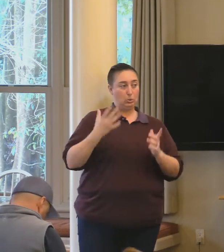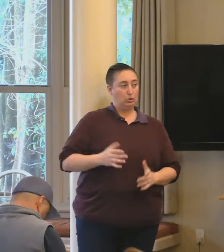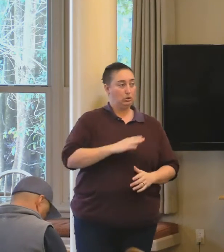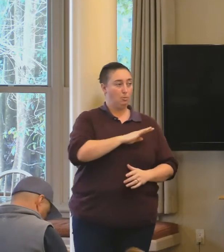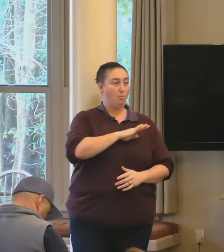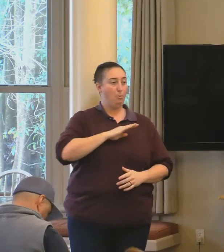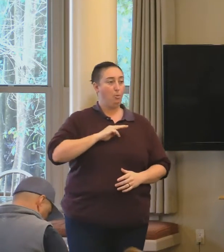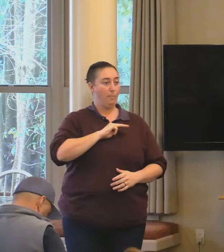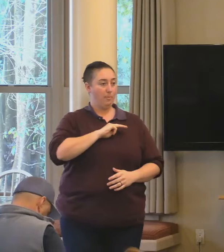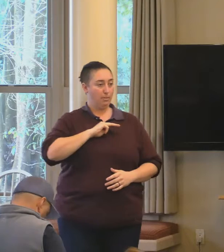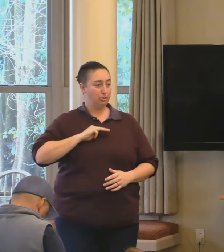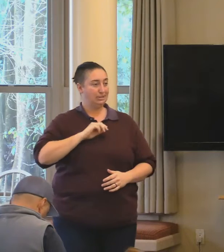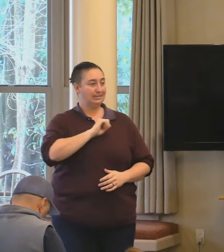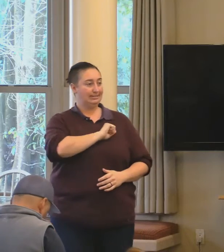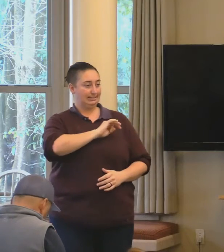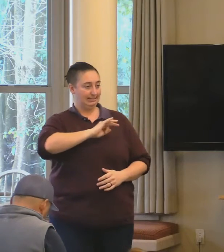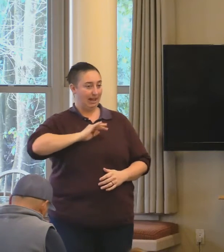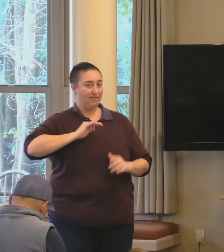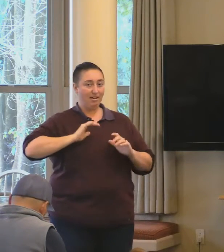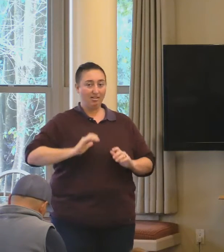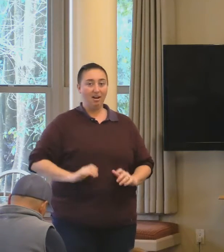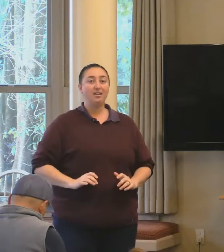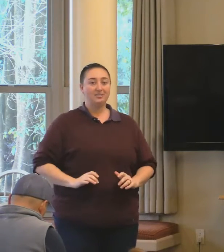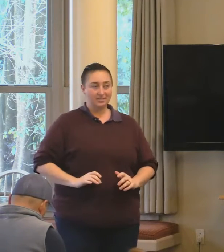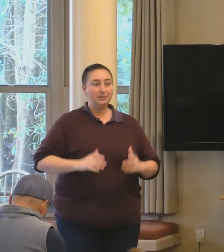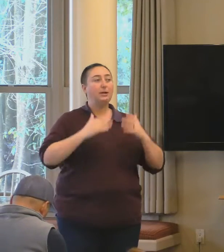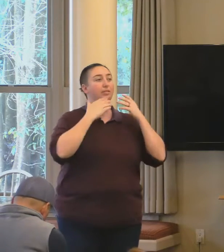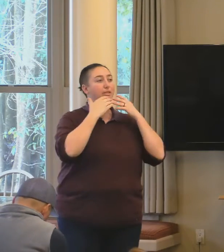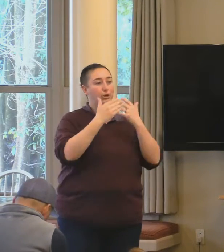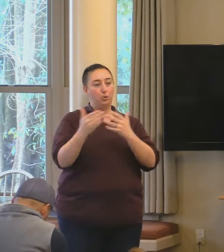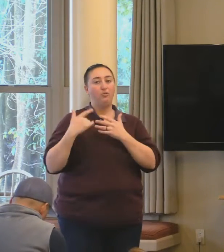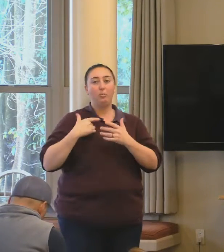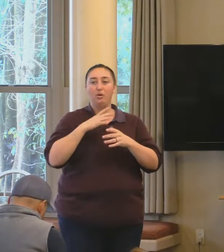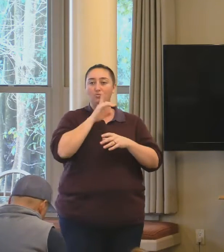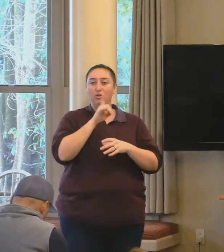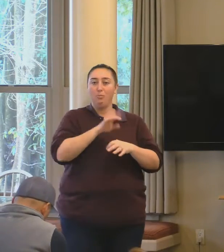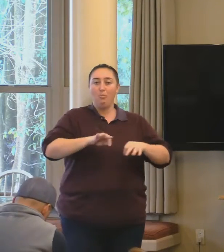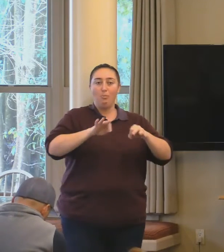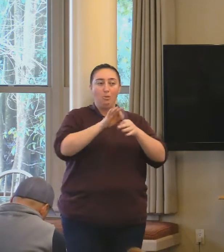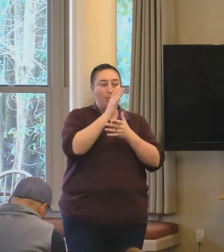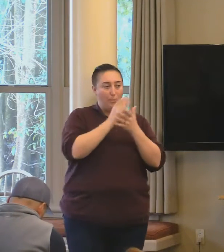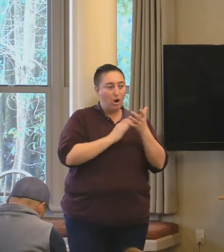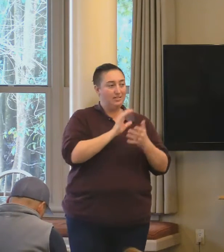To our volunteers, donors, and board members, staff, and clients, thank you for being such an important part of the Canine Companions